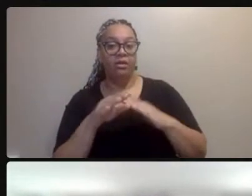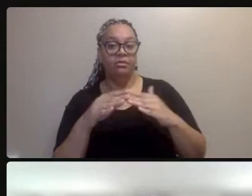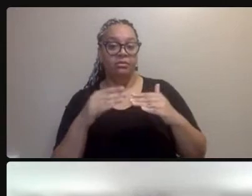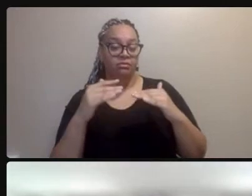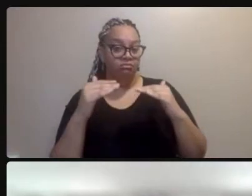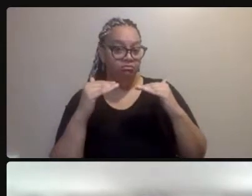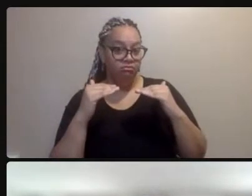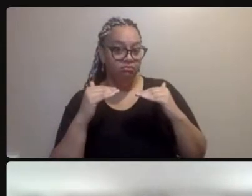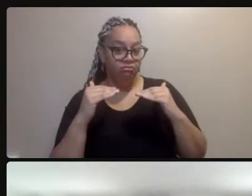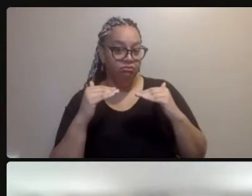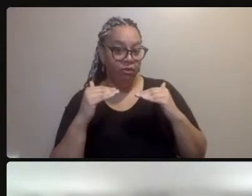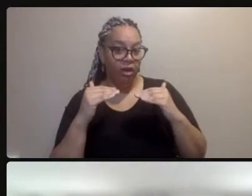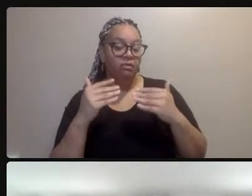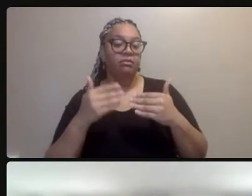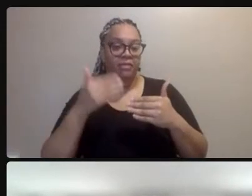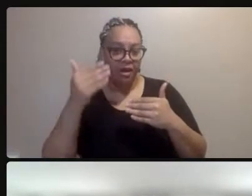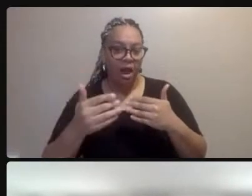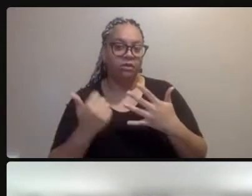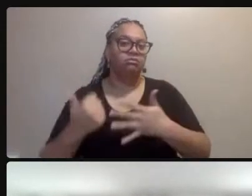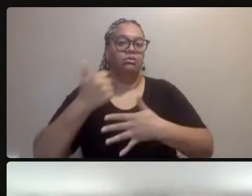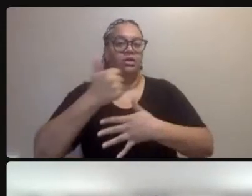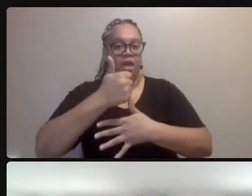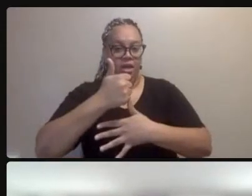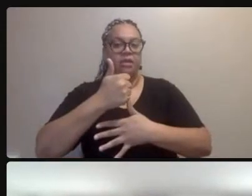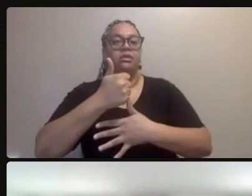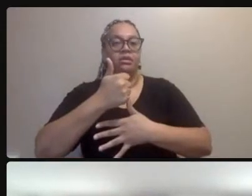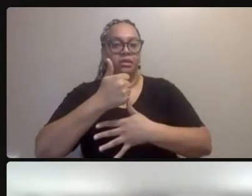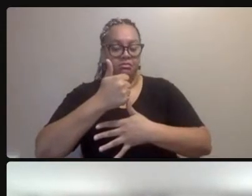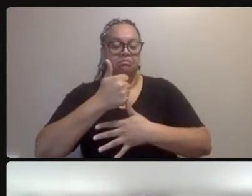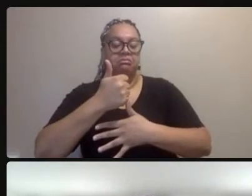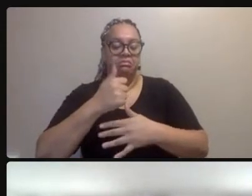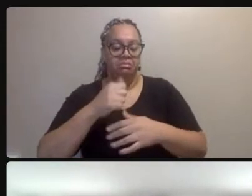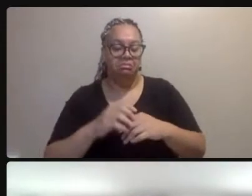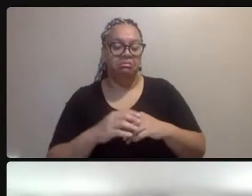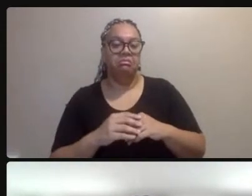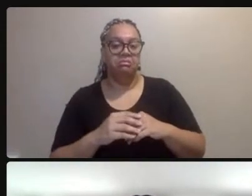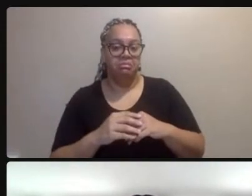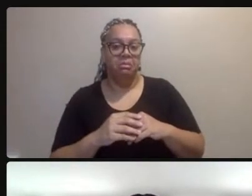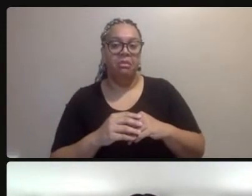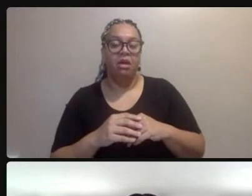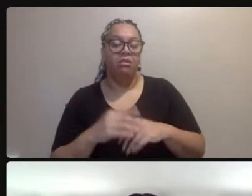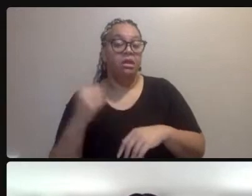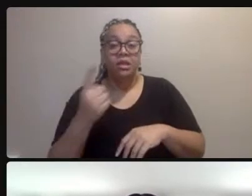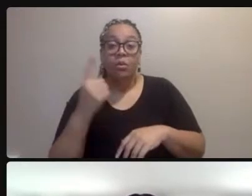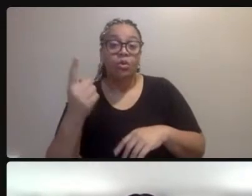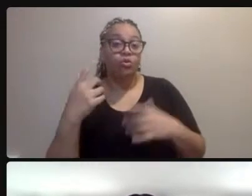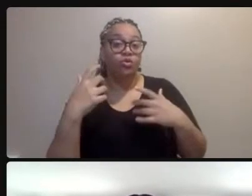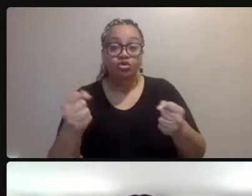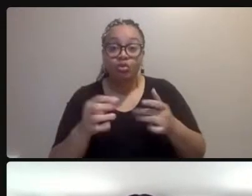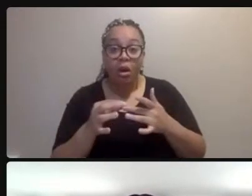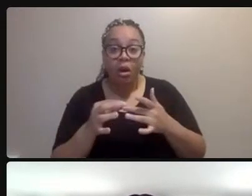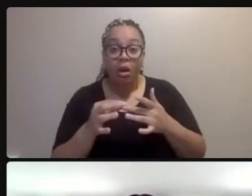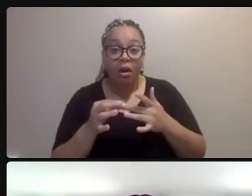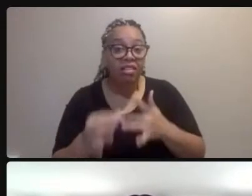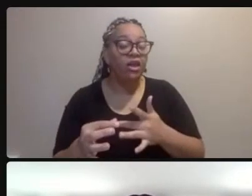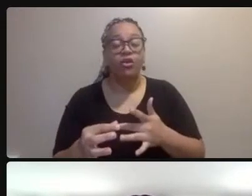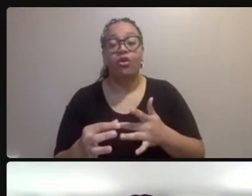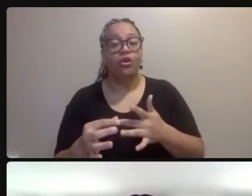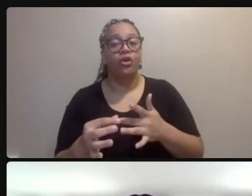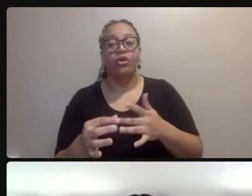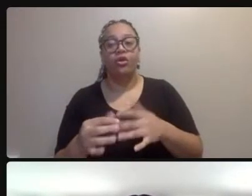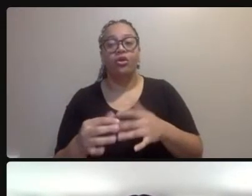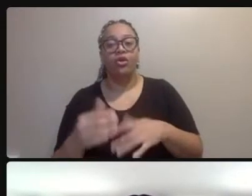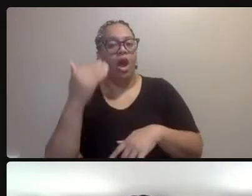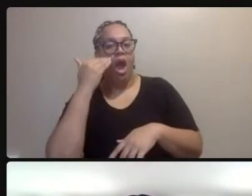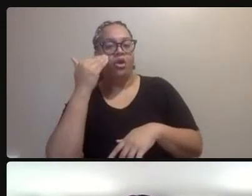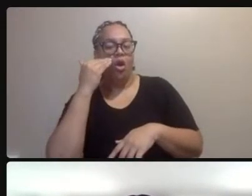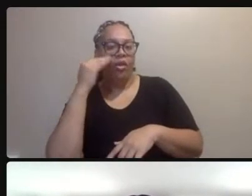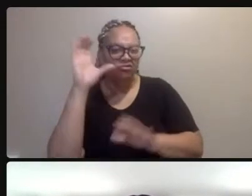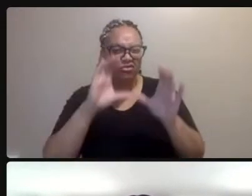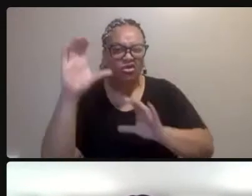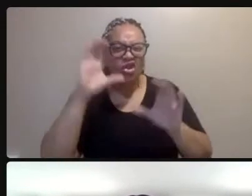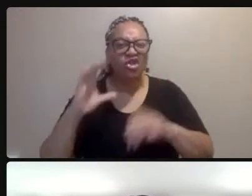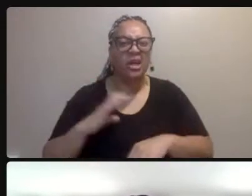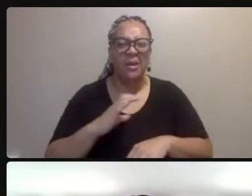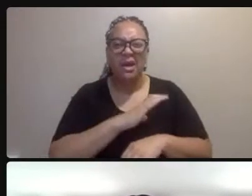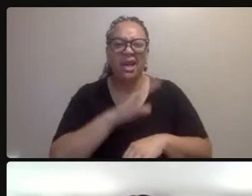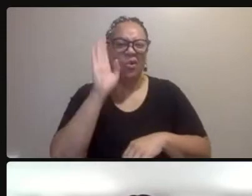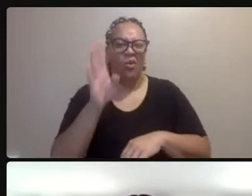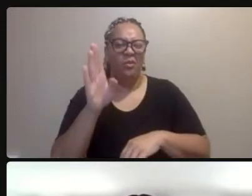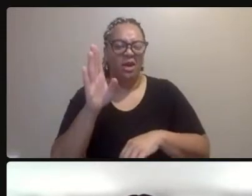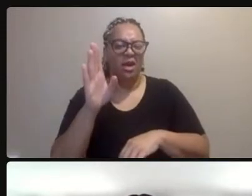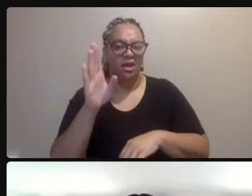WOULD BE TO FIND THE NEXT